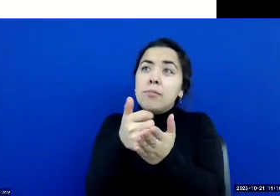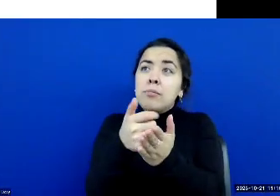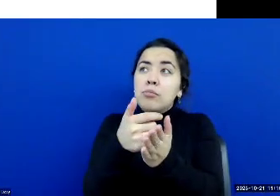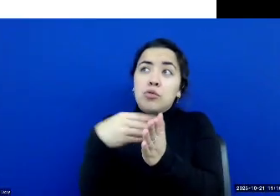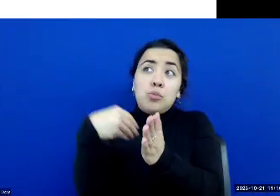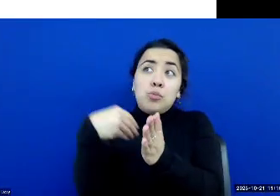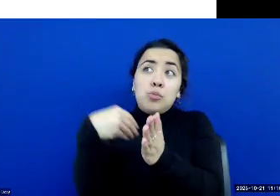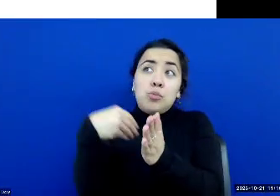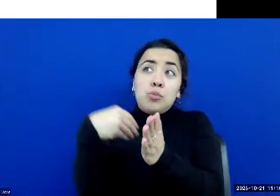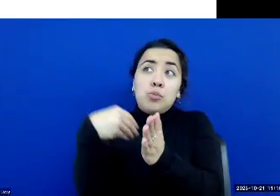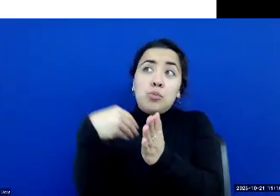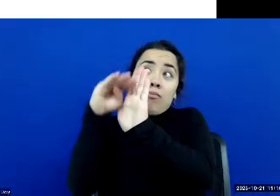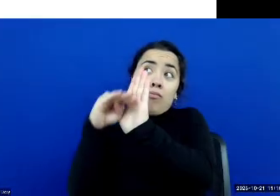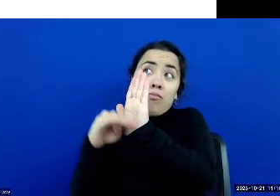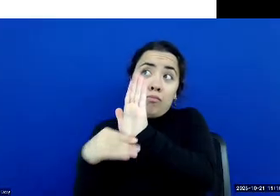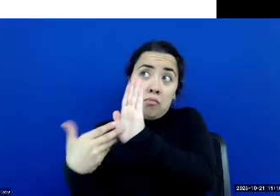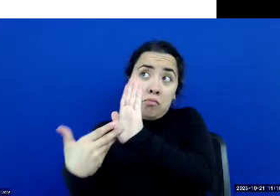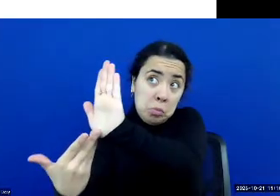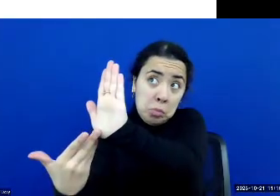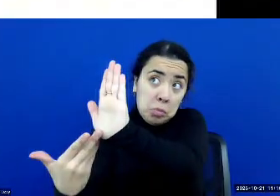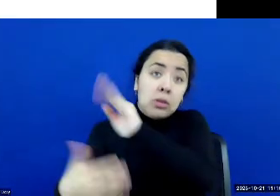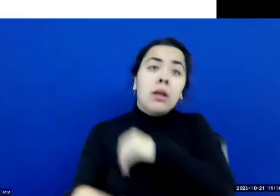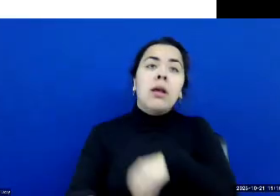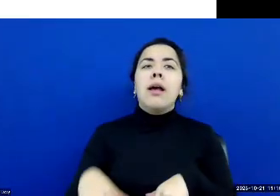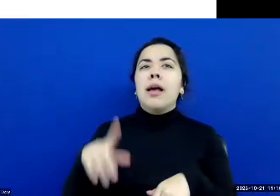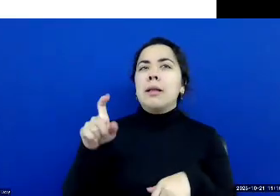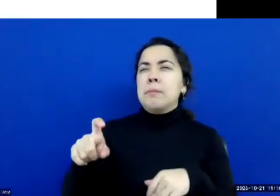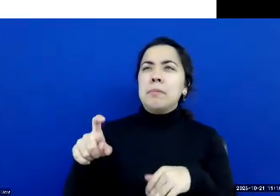Kathleen DeForest: And the best way to do that is to meet people where they are.